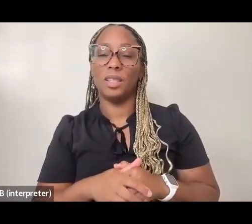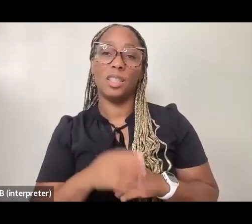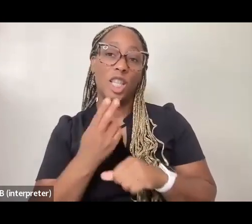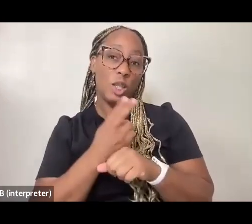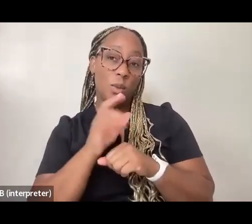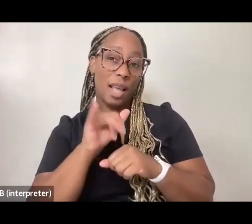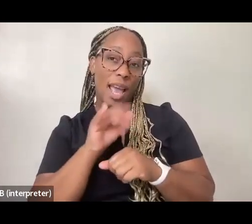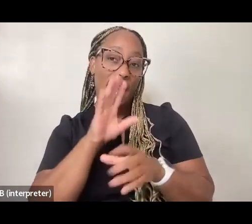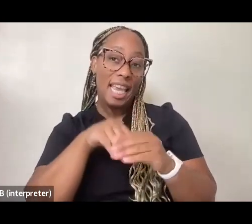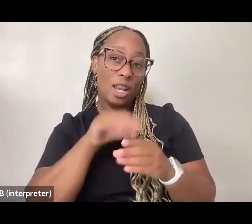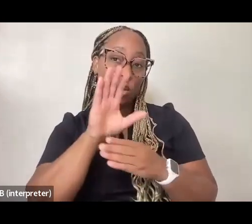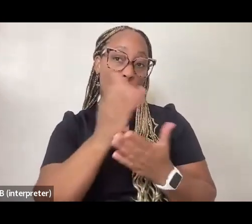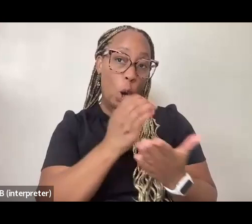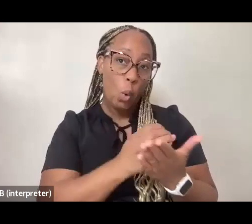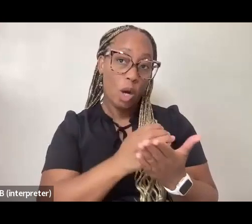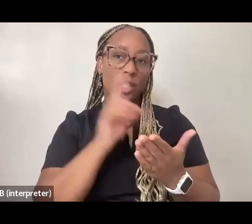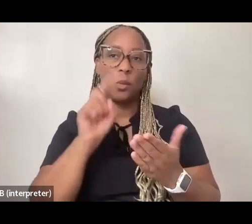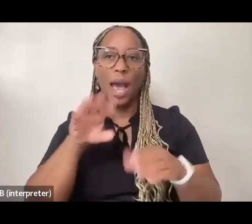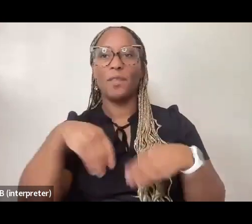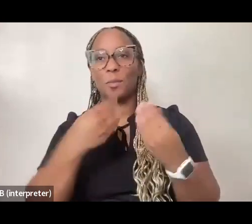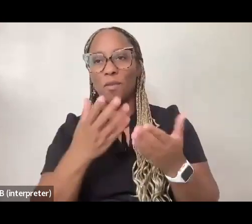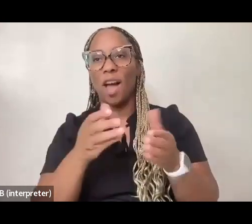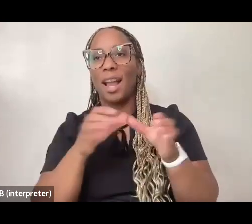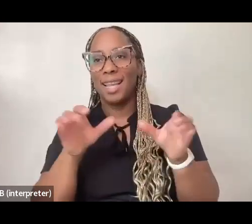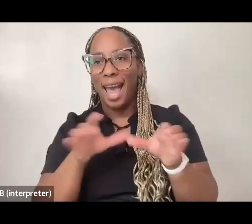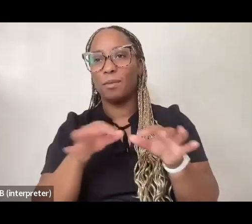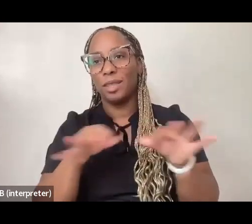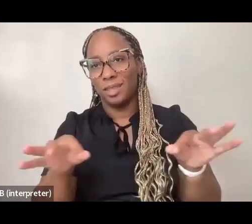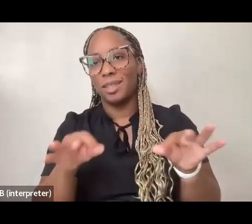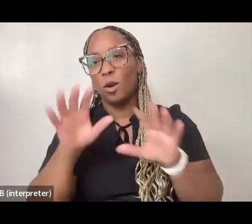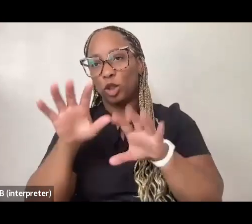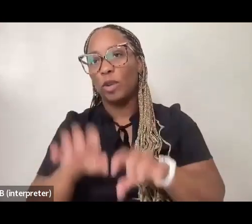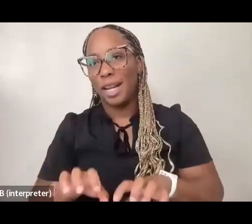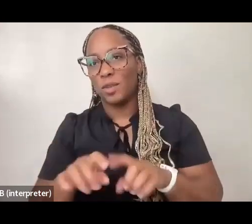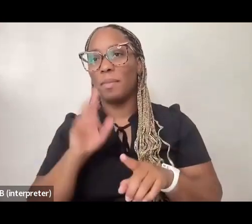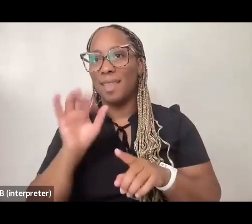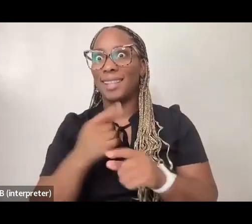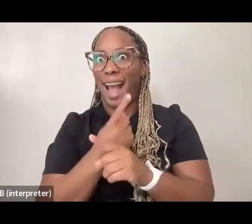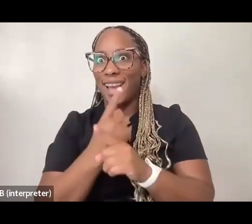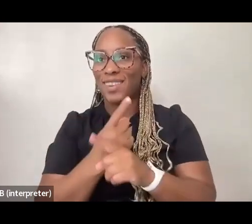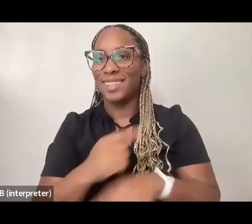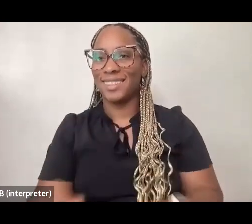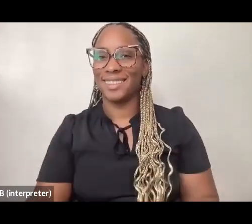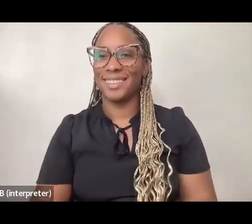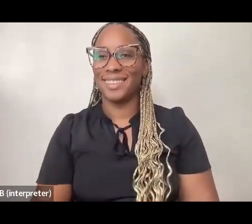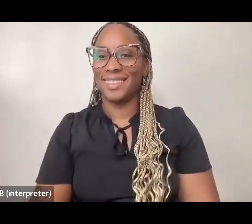your course, you are going to need to provide those captions or transcripts. Occasionally, you can make a